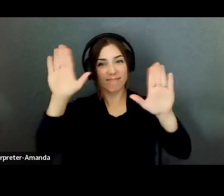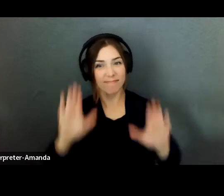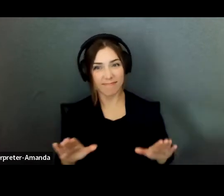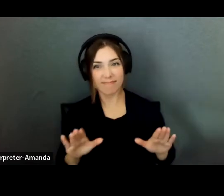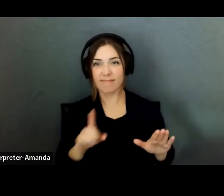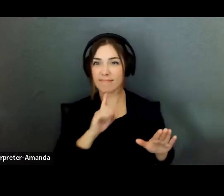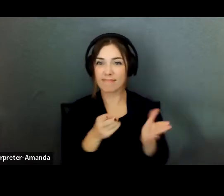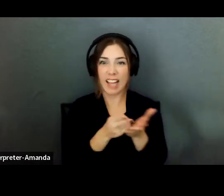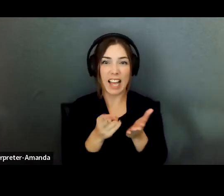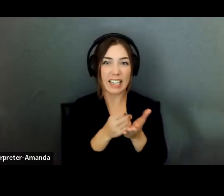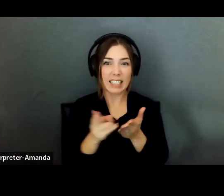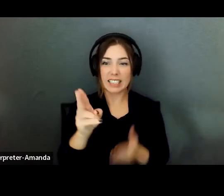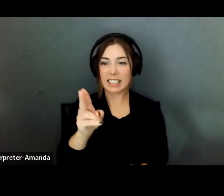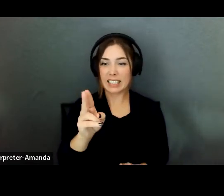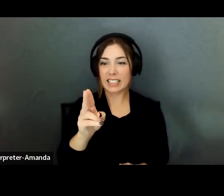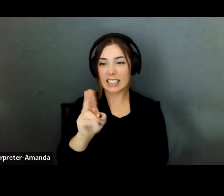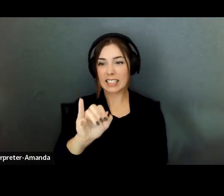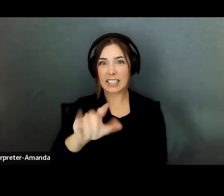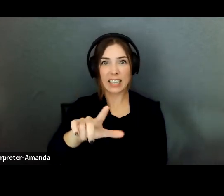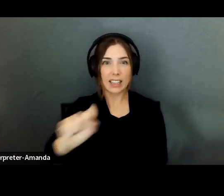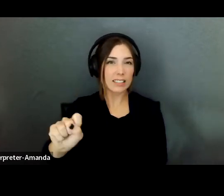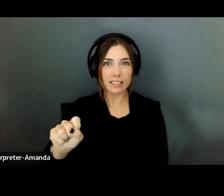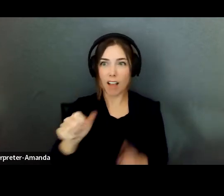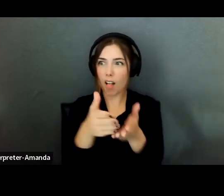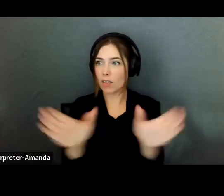network across the country and our state has not had the opportunity to do a lot of work